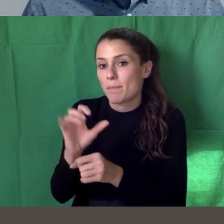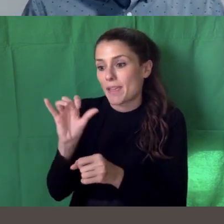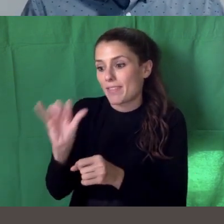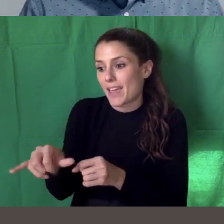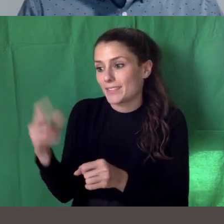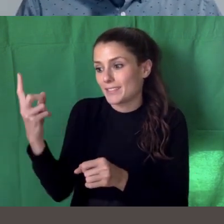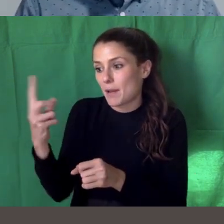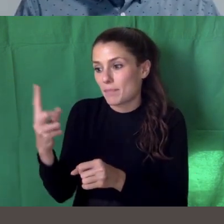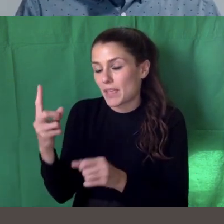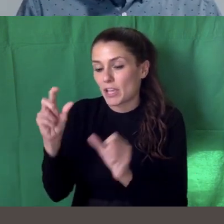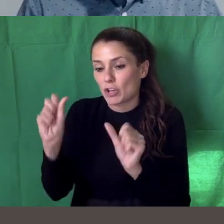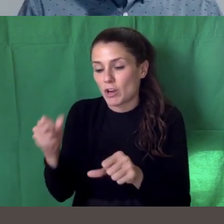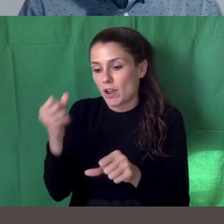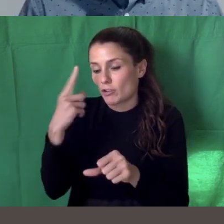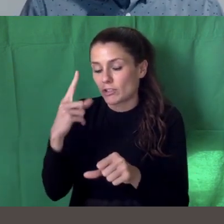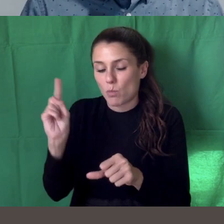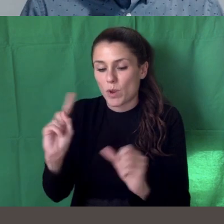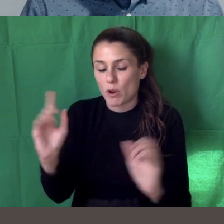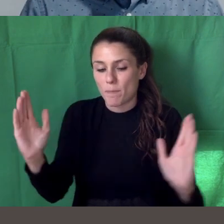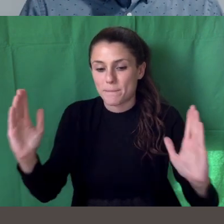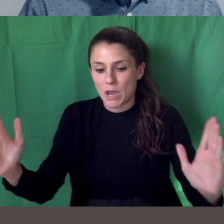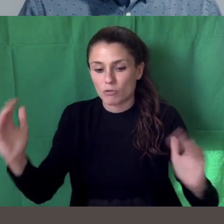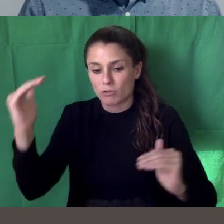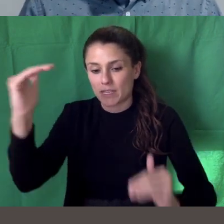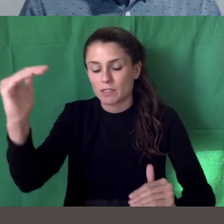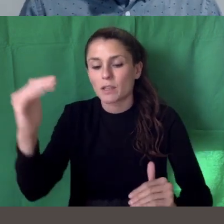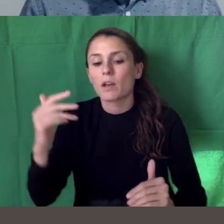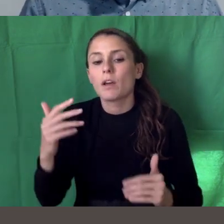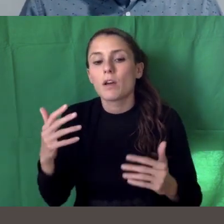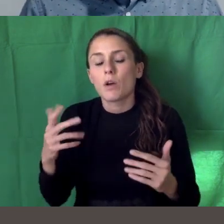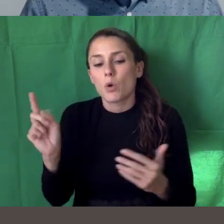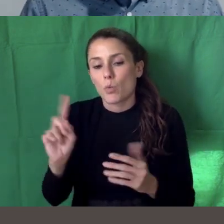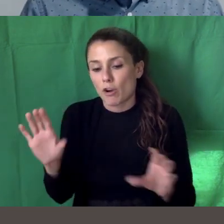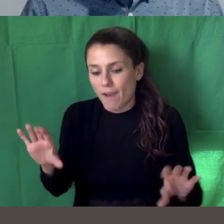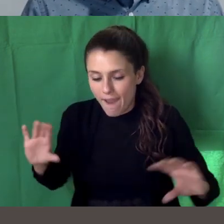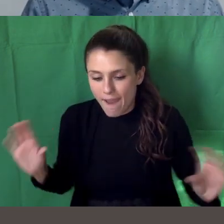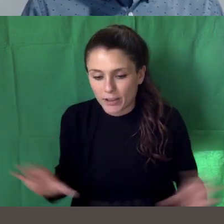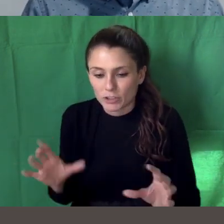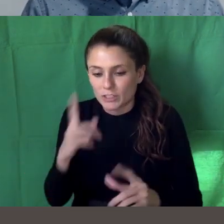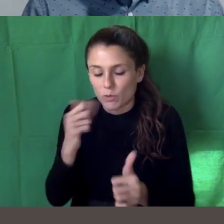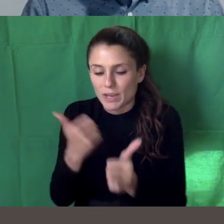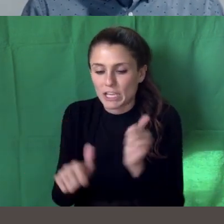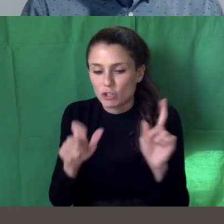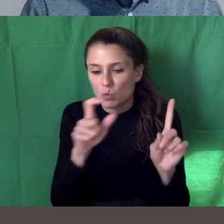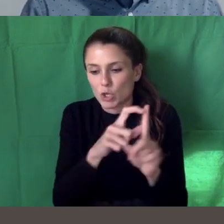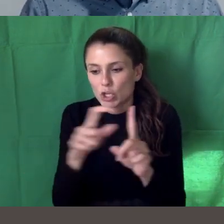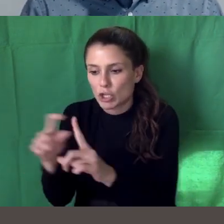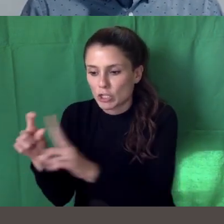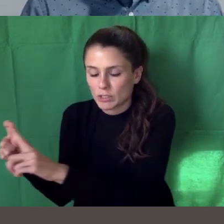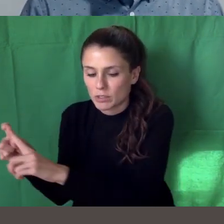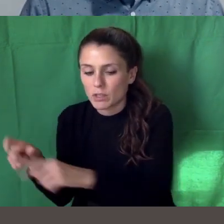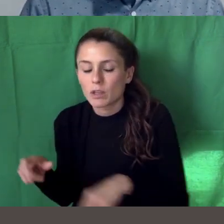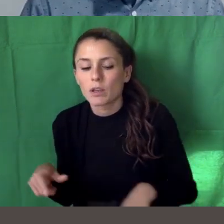it could understand where the word boundaries are, what actions in terms of byte code it needs to take for each of those words,